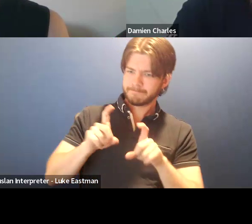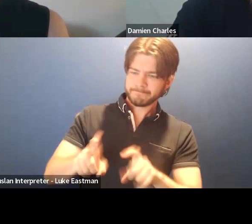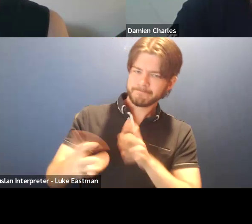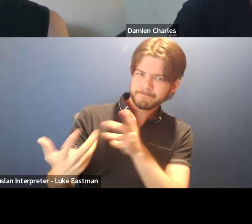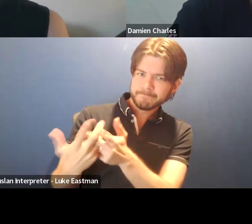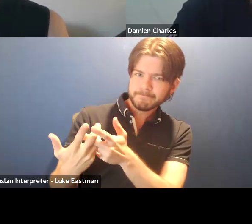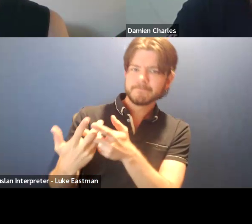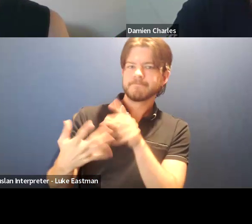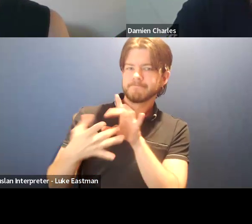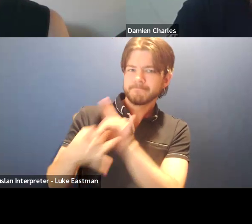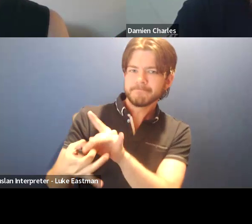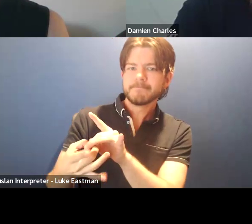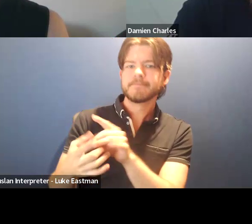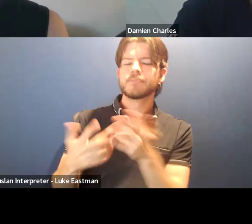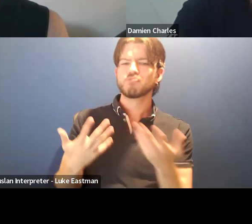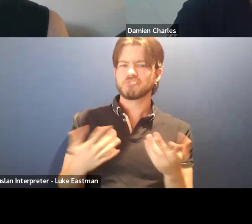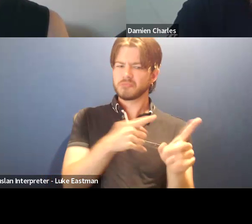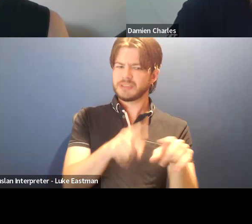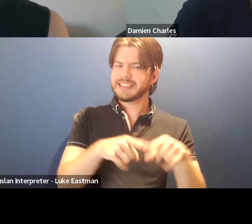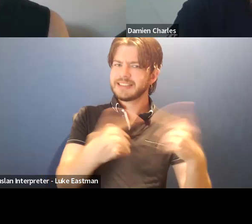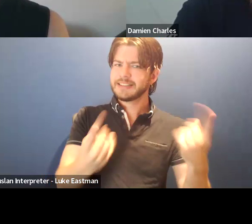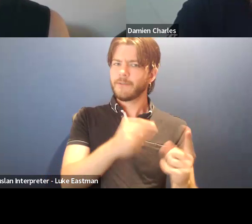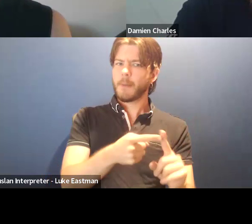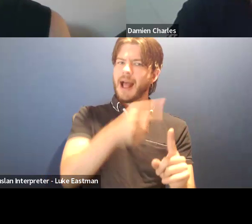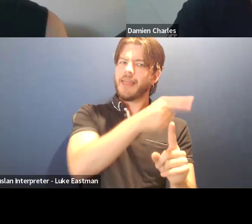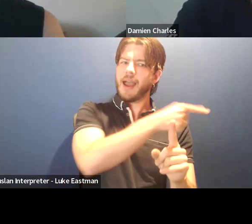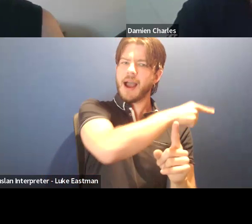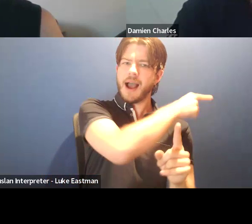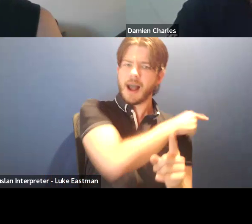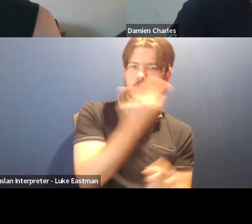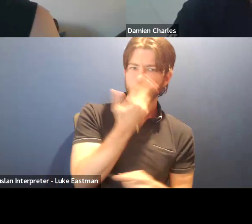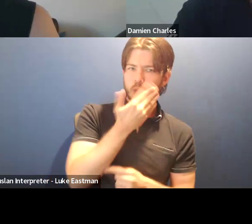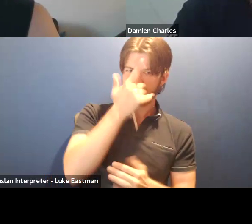how might this have been different from